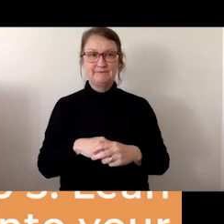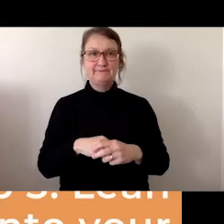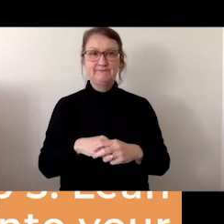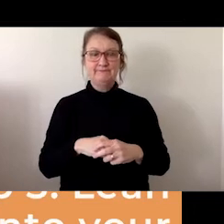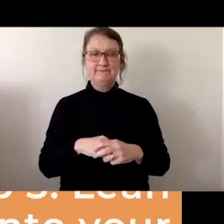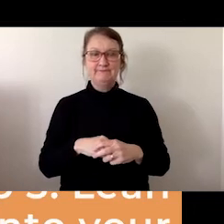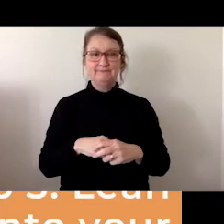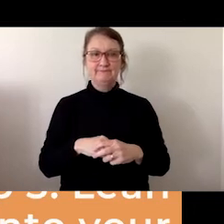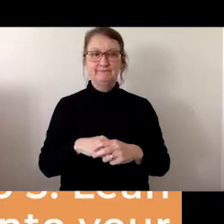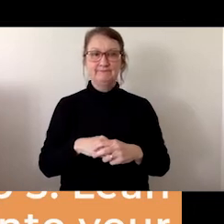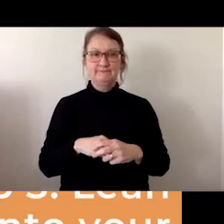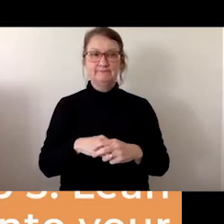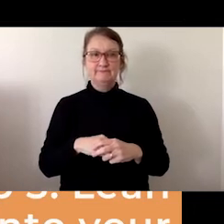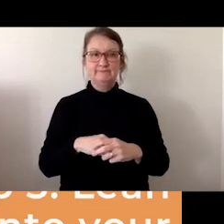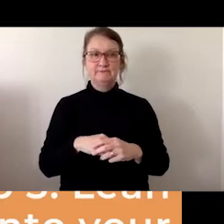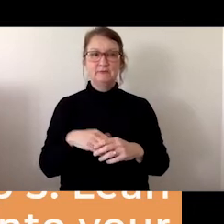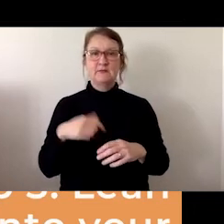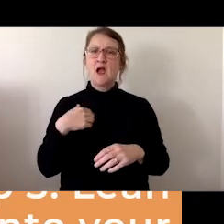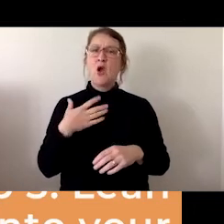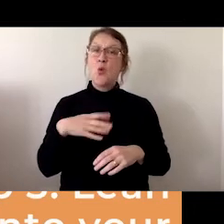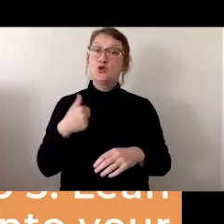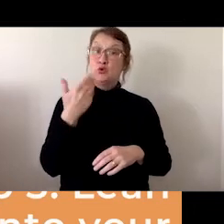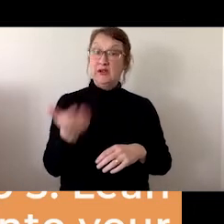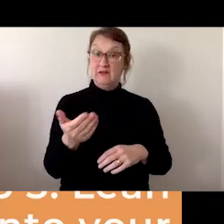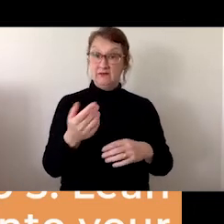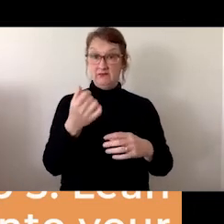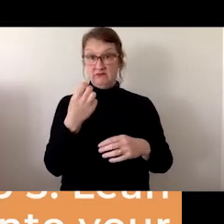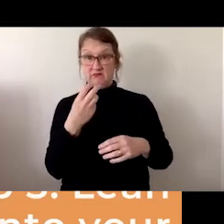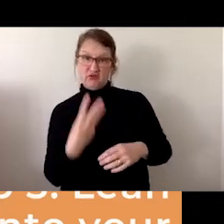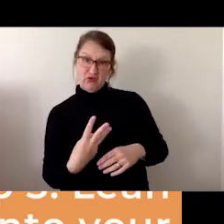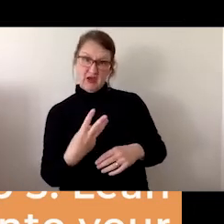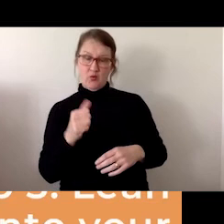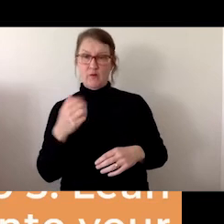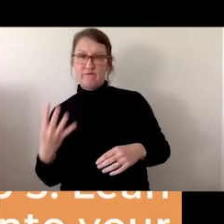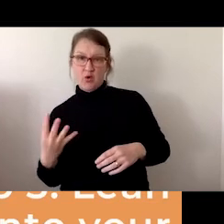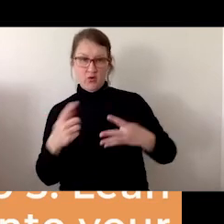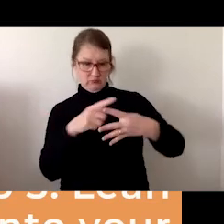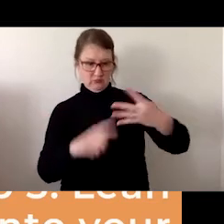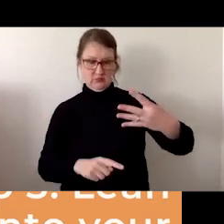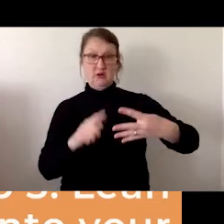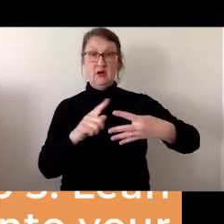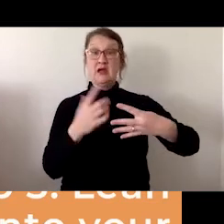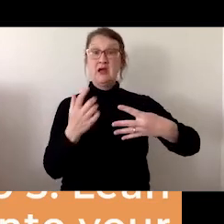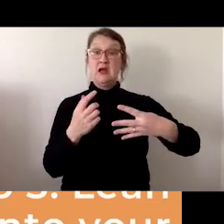give you three or four opportunities. This slide is a slide which has four dot points and it's titled Step 3: Lean Into Your